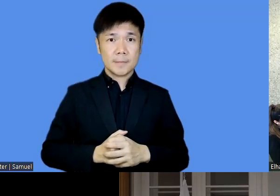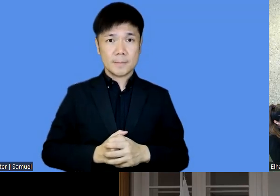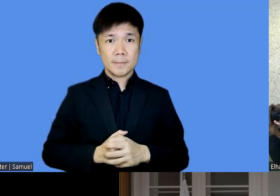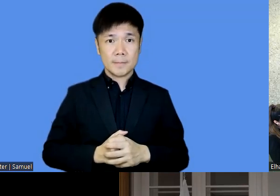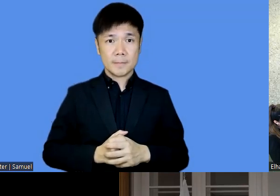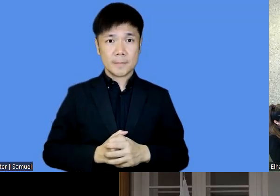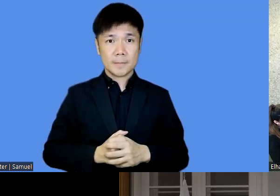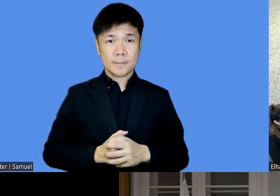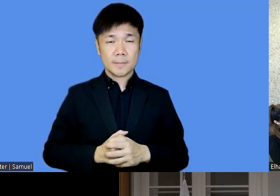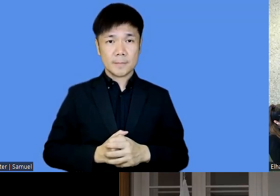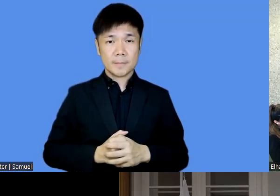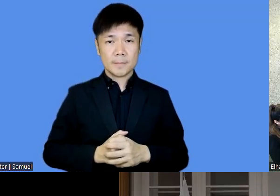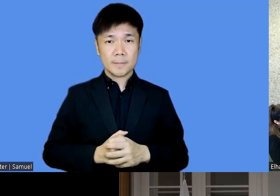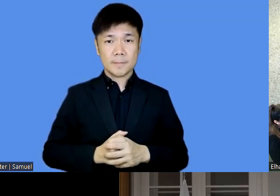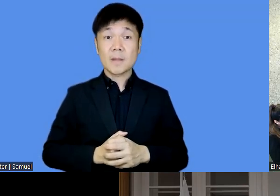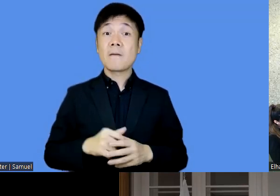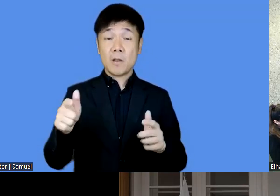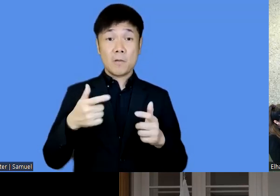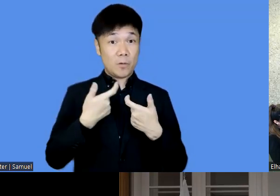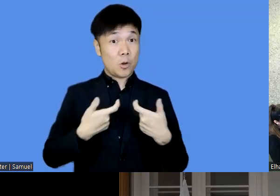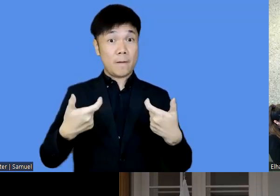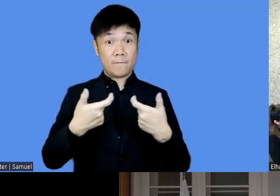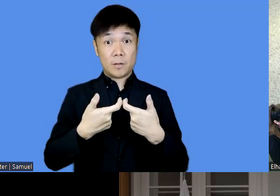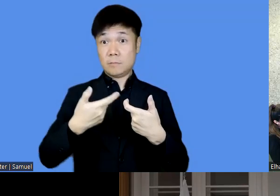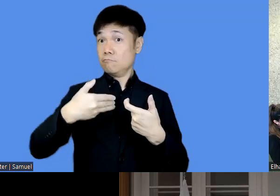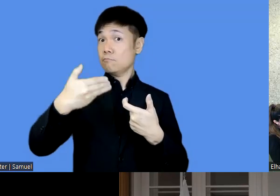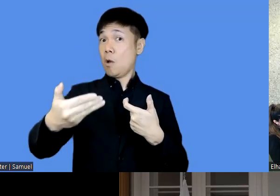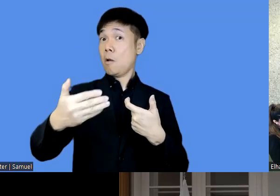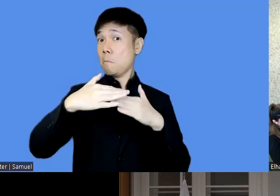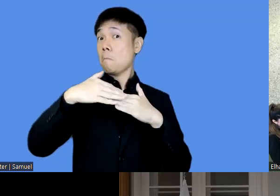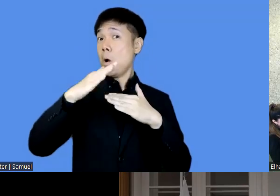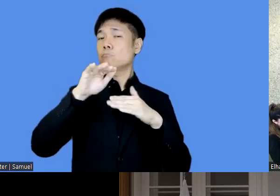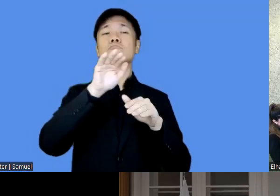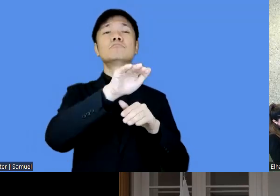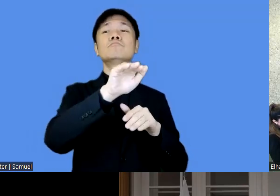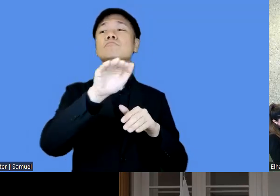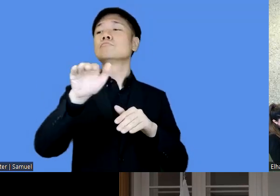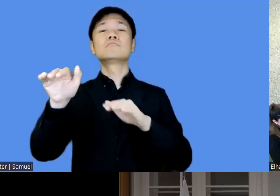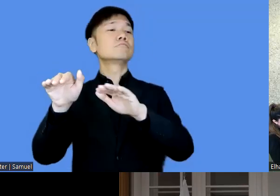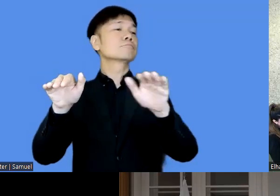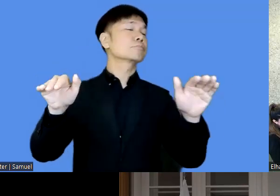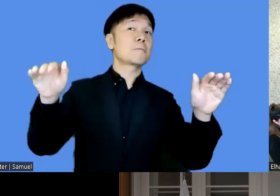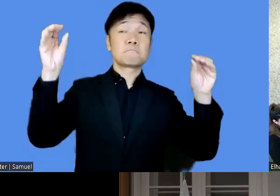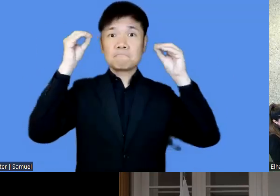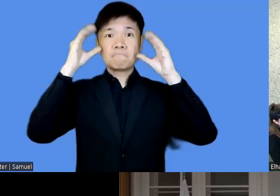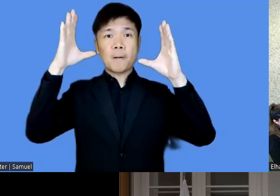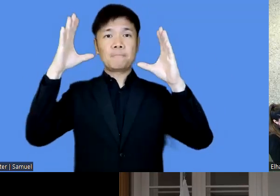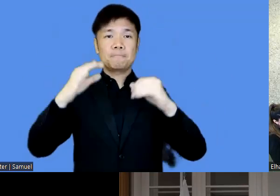raising at the conference itself. So this might take a variety of forms.